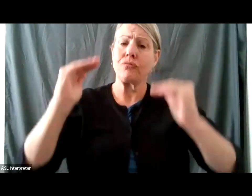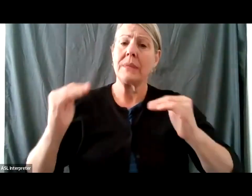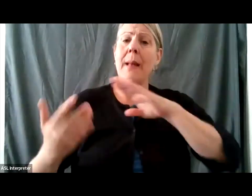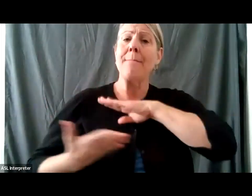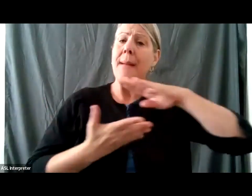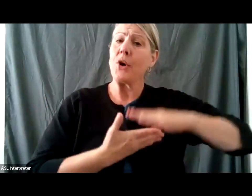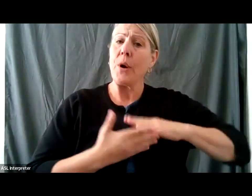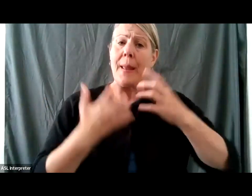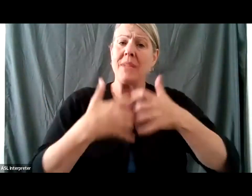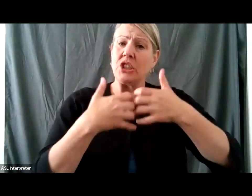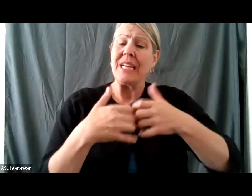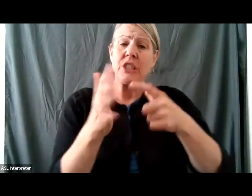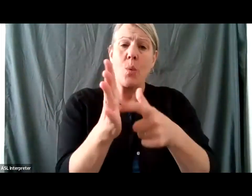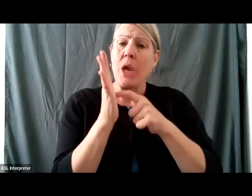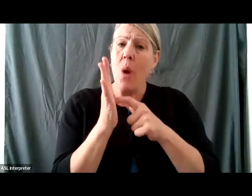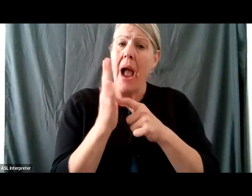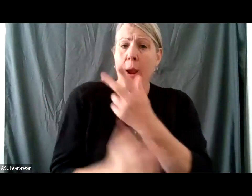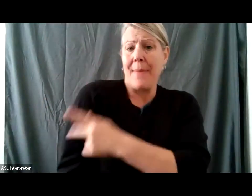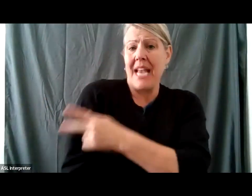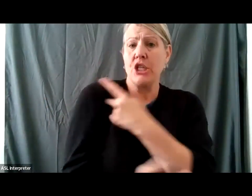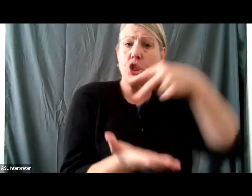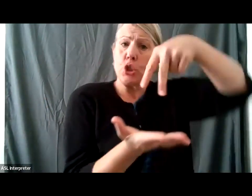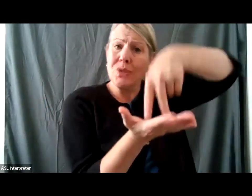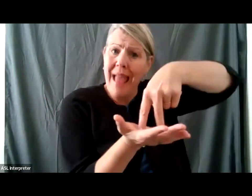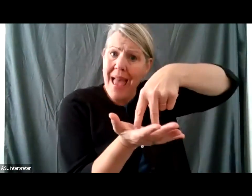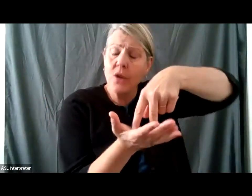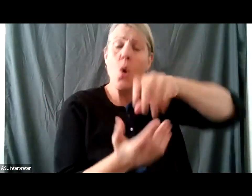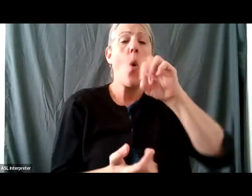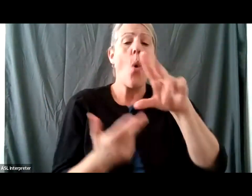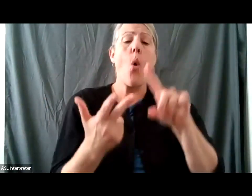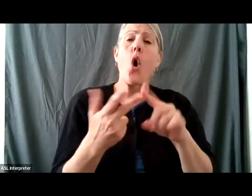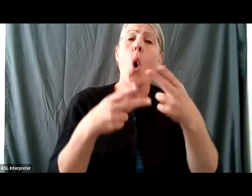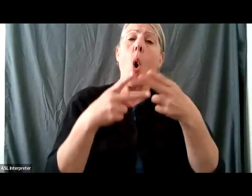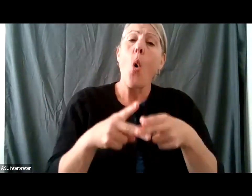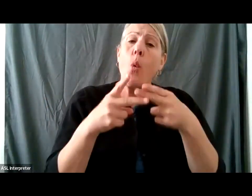to stand, and weight scales that are not accommodated for wheelchairs.